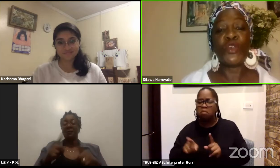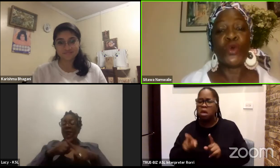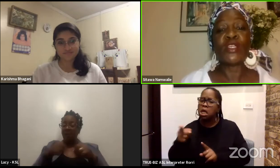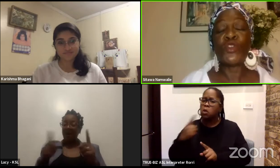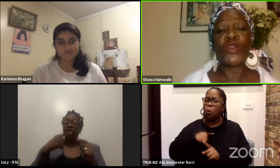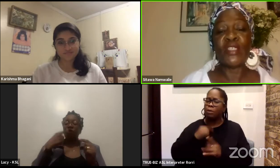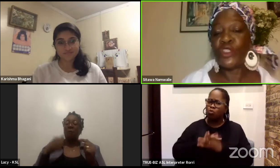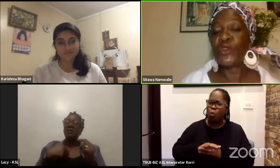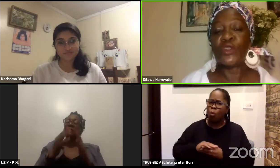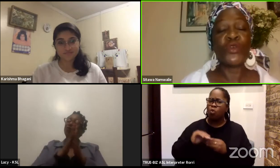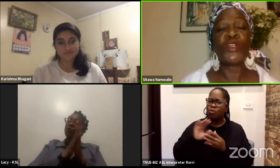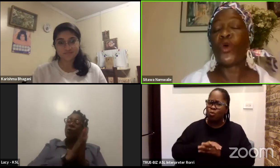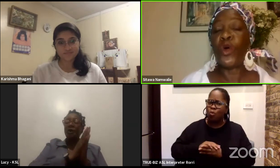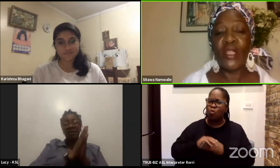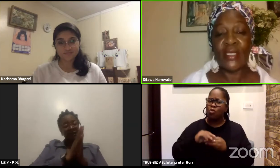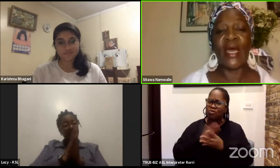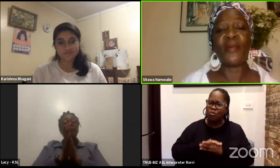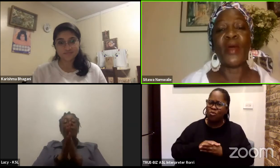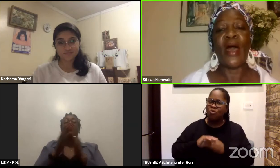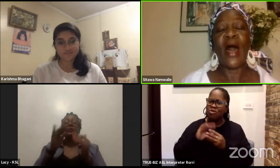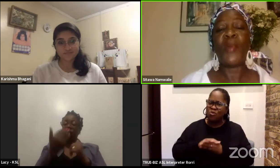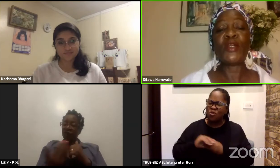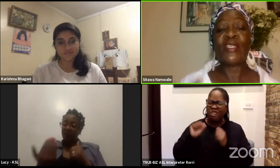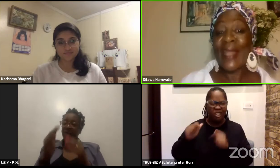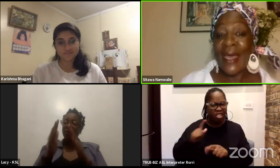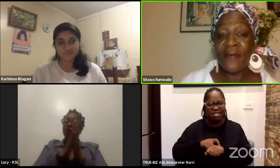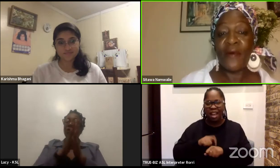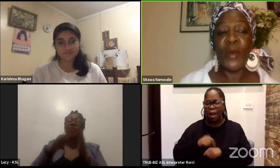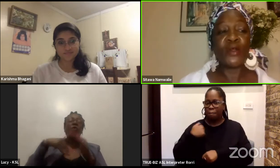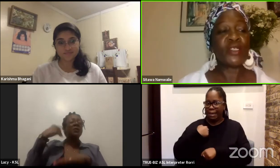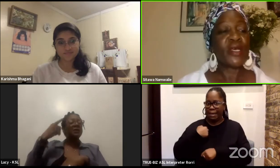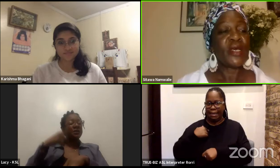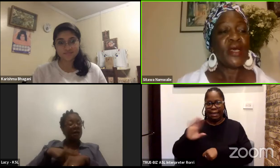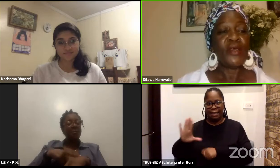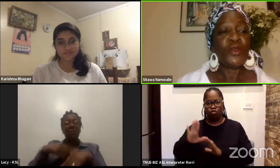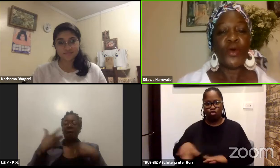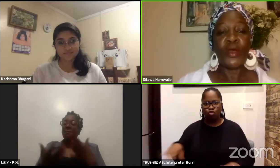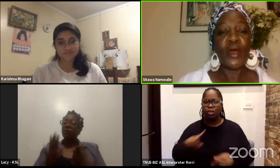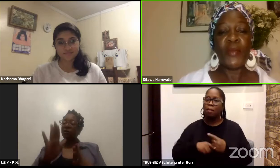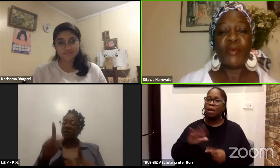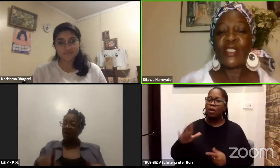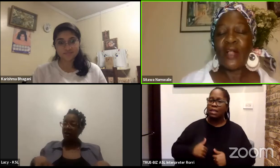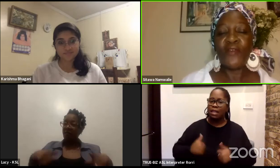He told us stories, his children stories all the time about his life, about himself